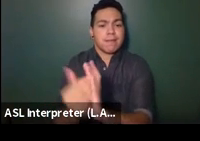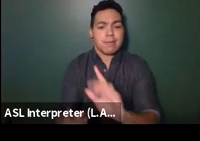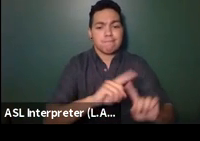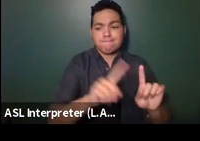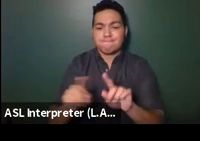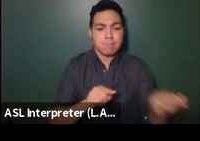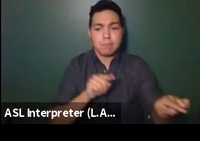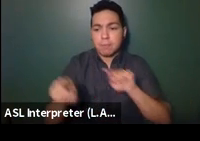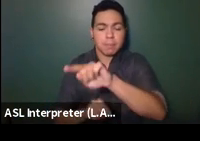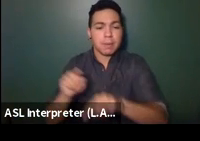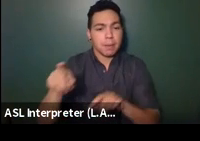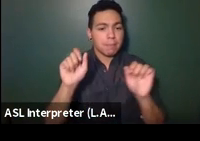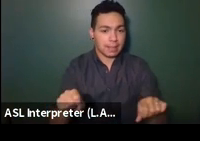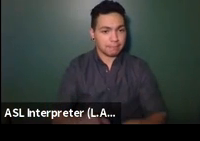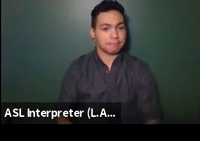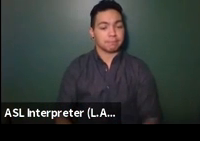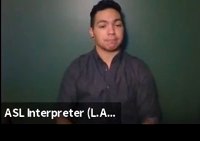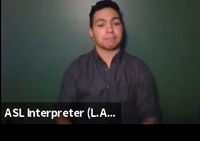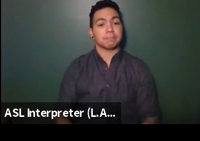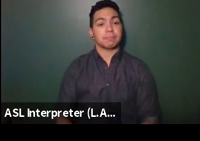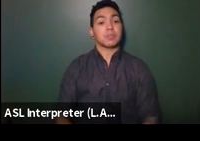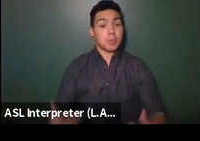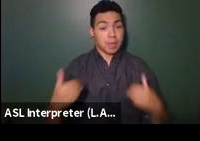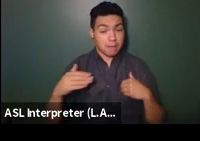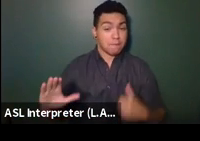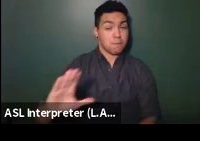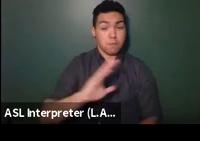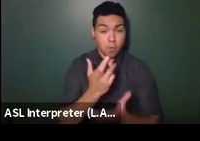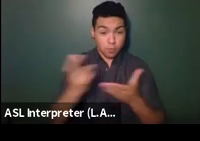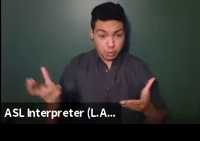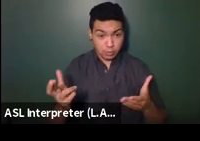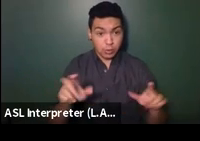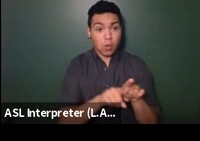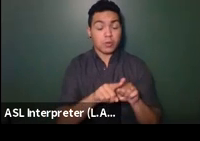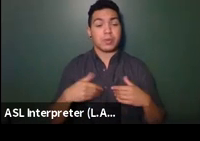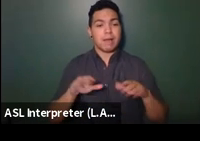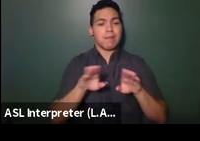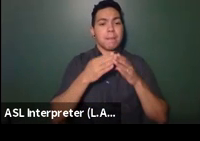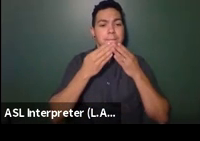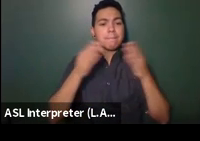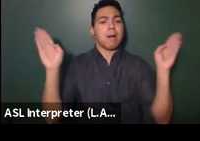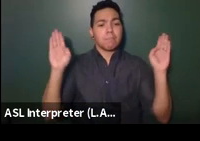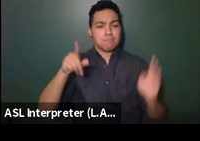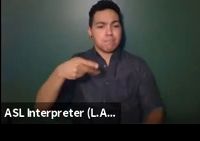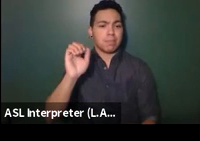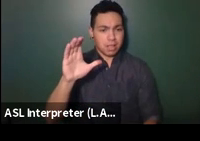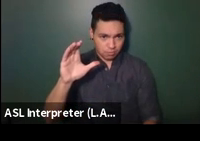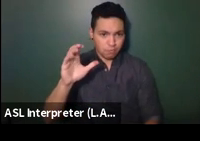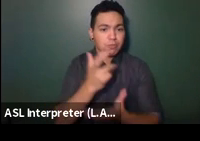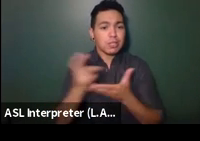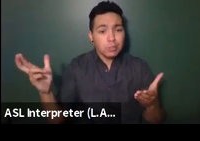ESD 189 - Amy Colburn: So you have your resources. If you look down. There's also a public resources, which is a really nice kind of collection of things that people have shared